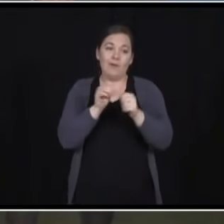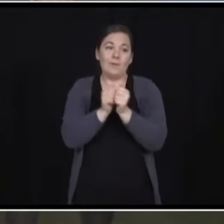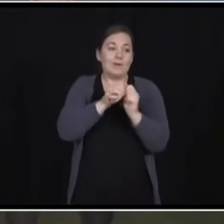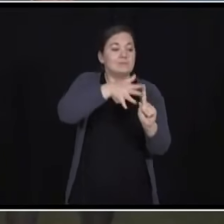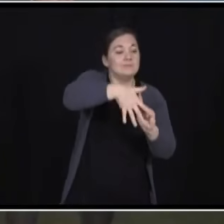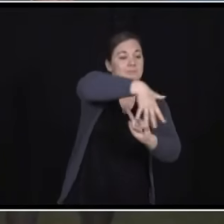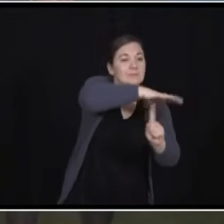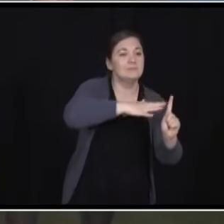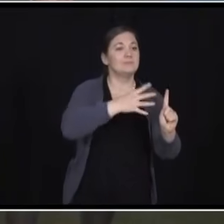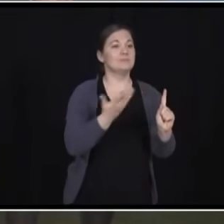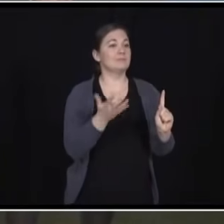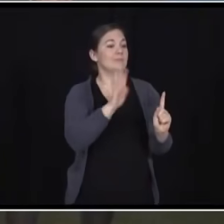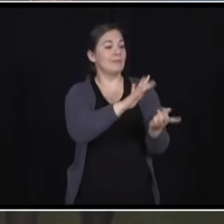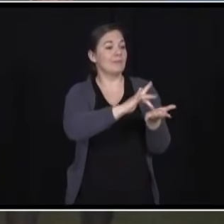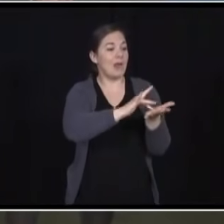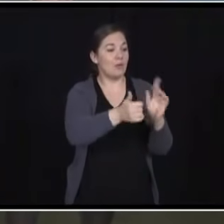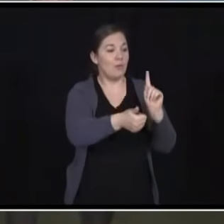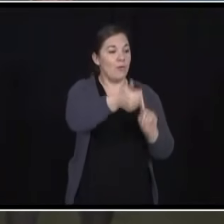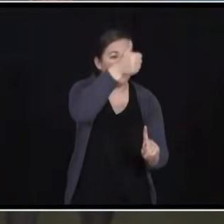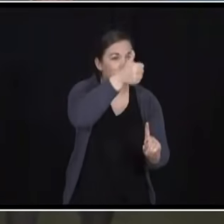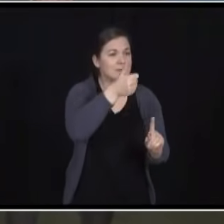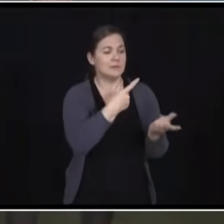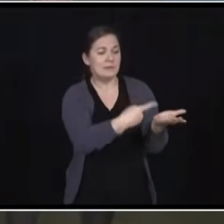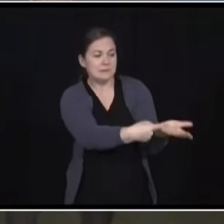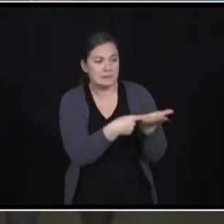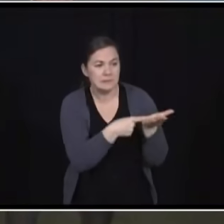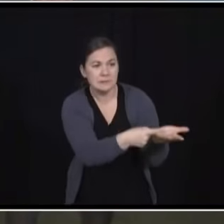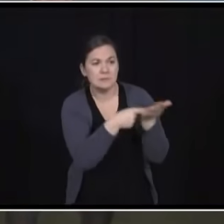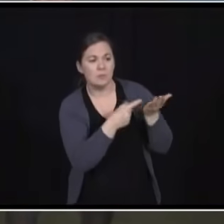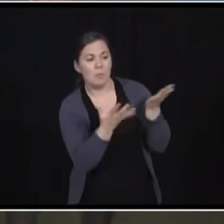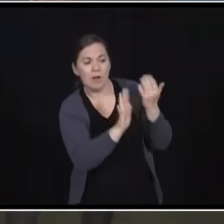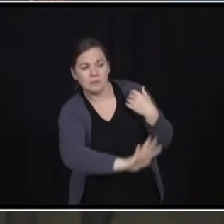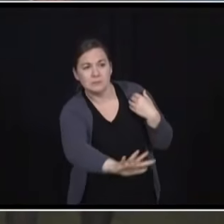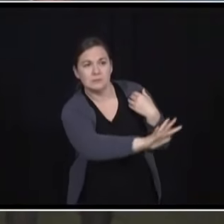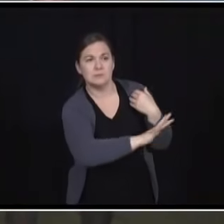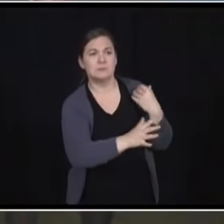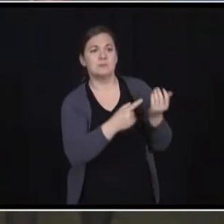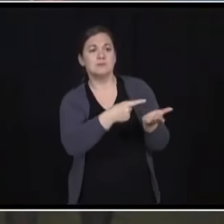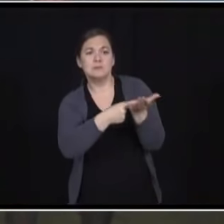minute hits 41 per hundred thousand we know it goes over, we consult the local medical